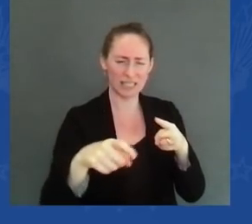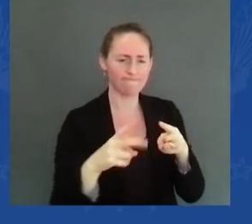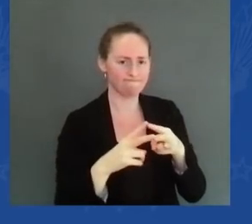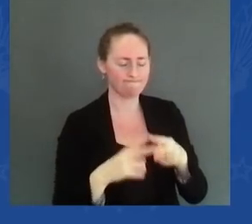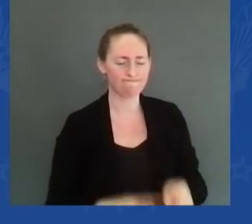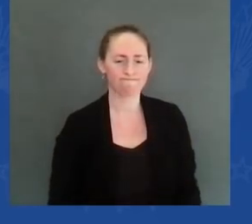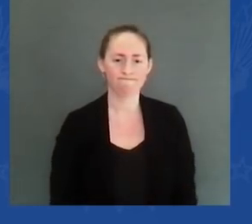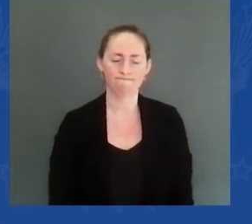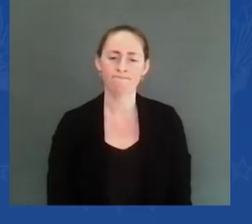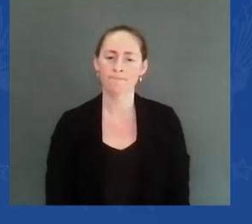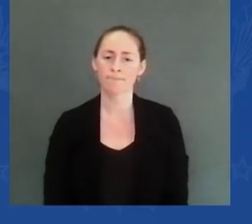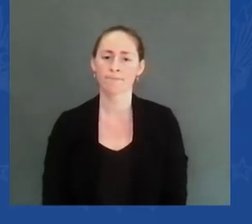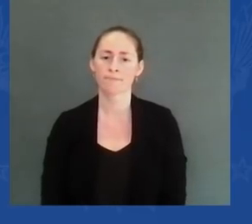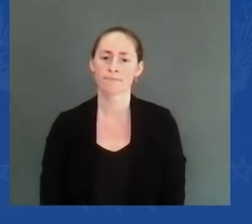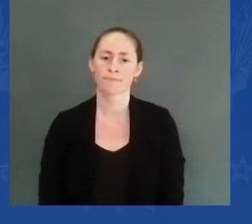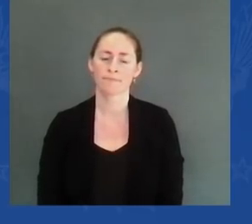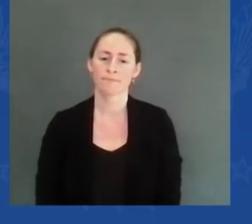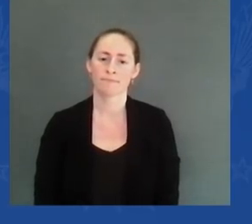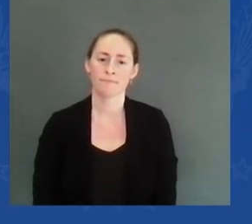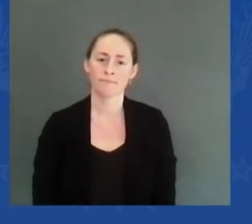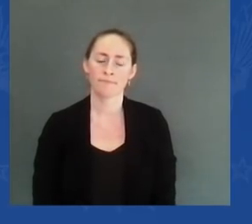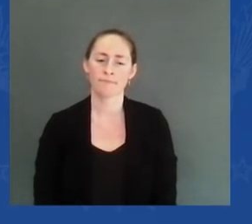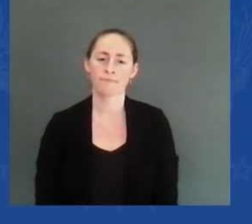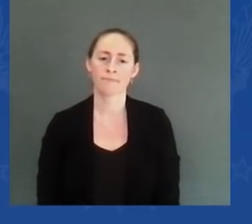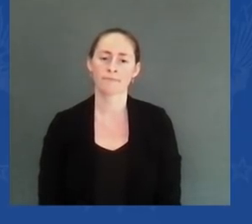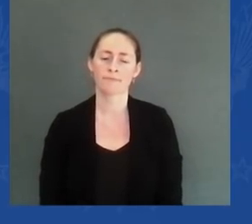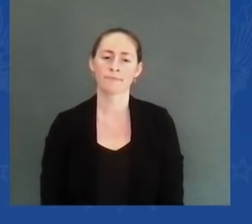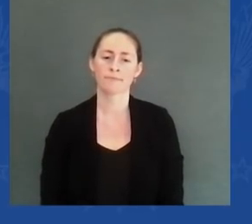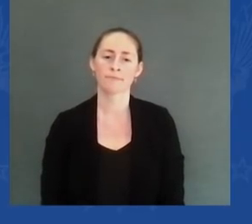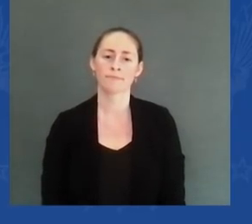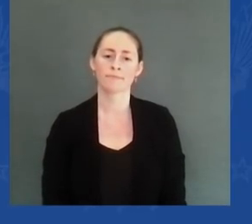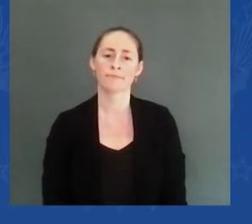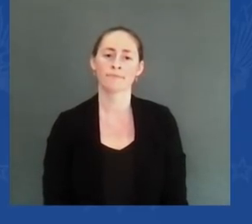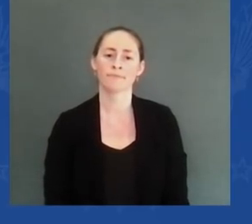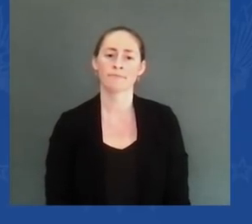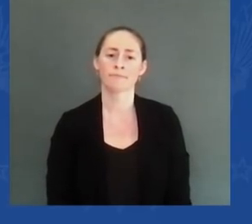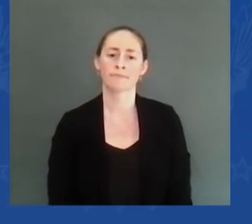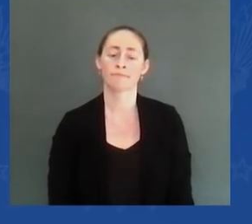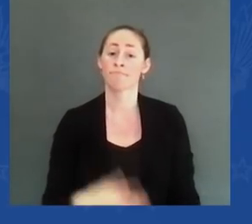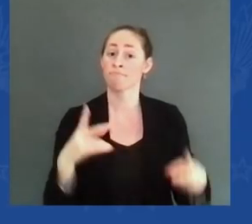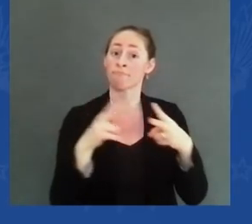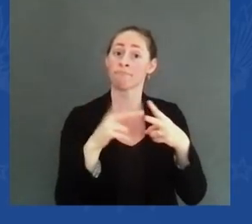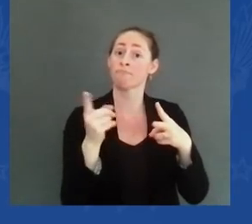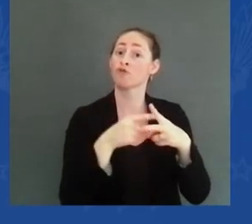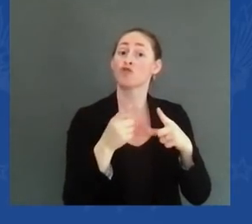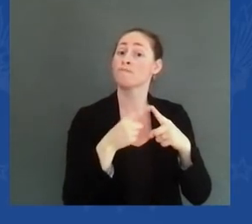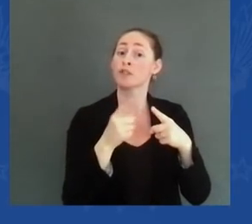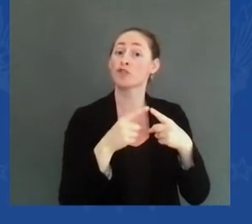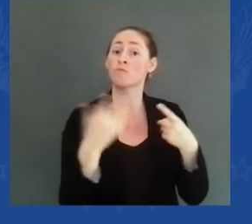plan to modernize our physical infrastructure -- our roads, our bridges, our power transmission,